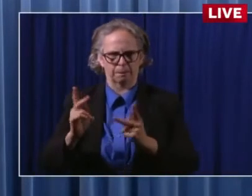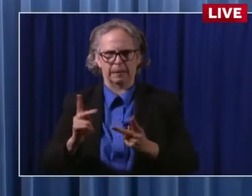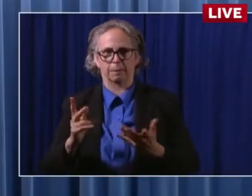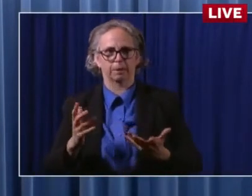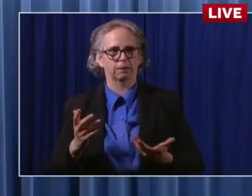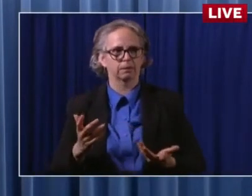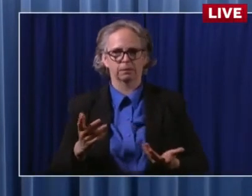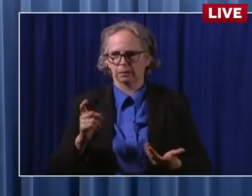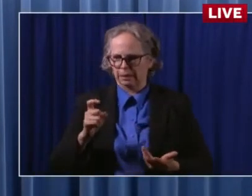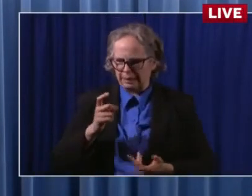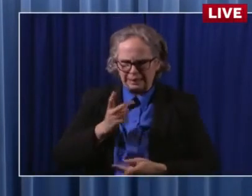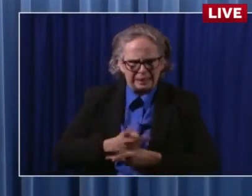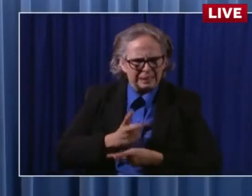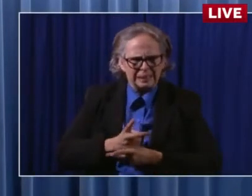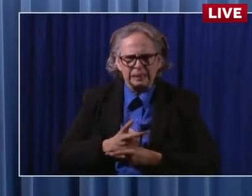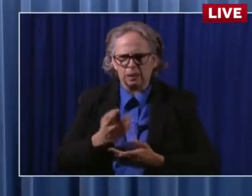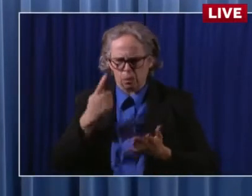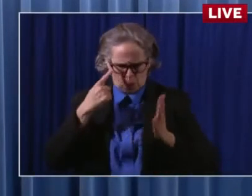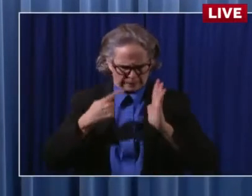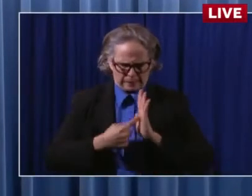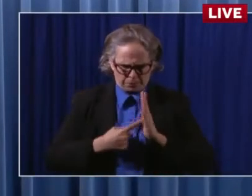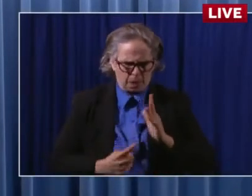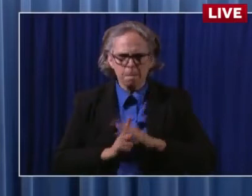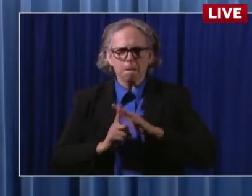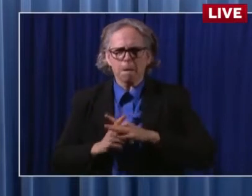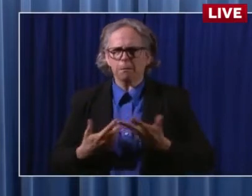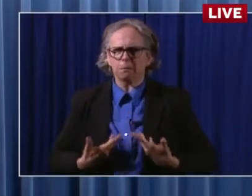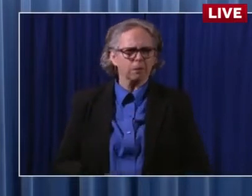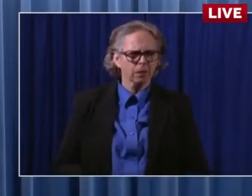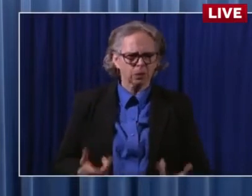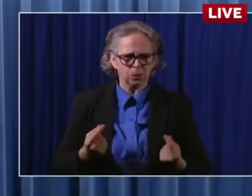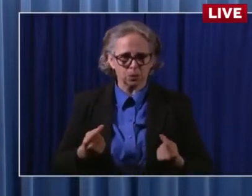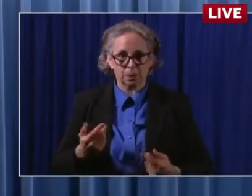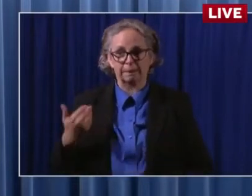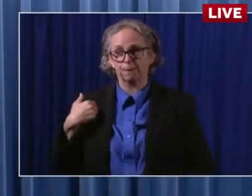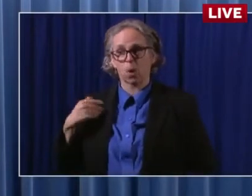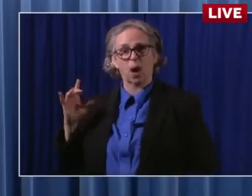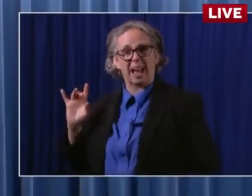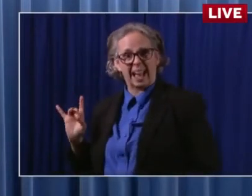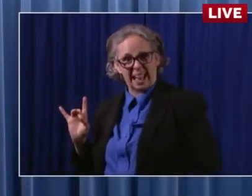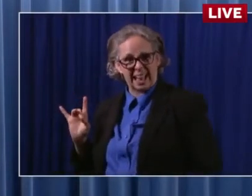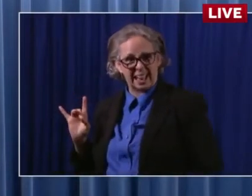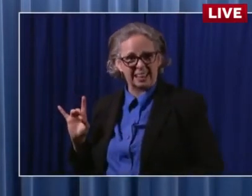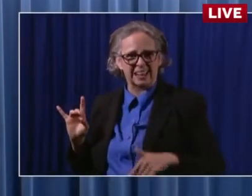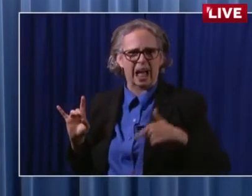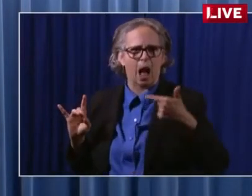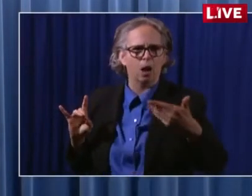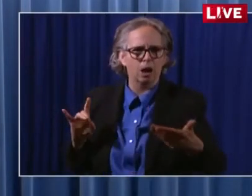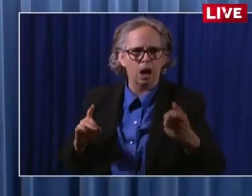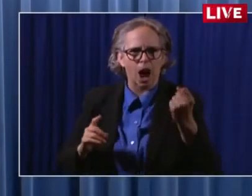THE COMMUNITY HAS EXPENSED EARLY SIGNS AND MORE PEOPLE ARE SEEKING MEDICAL CARE.